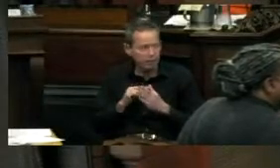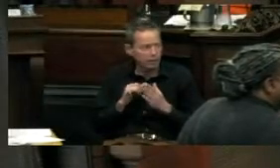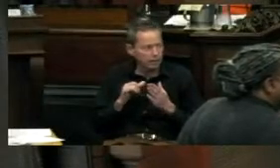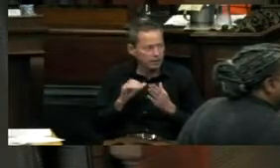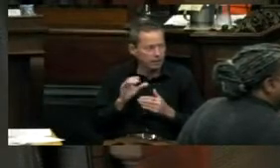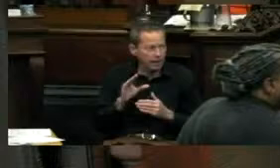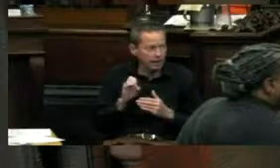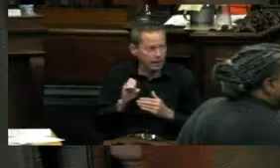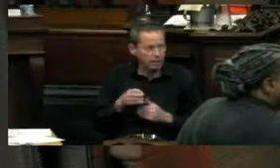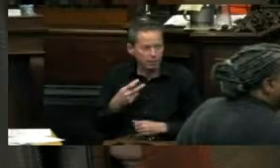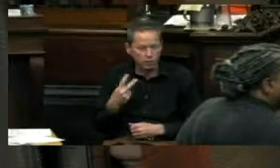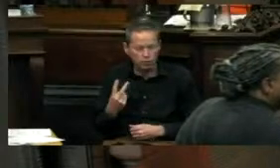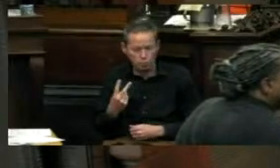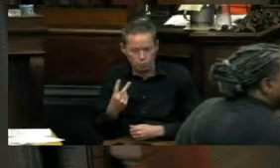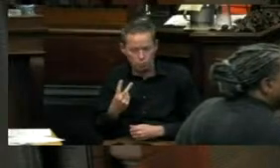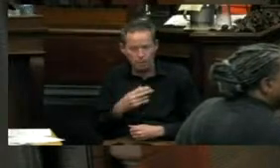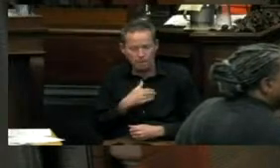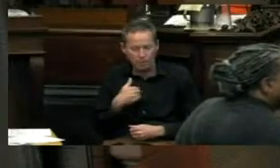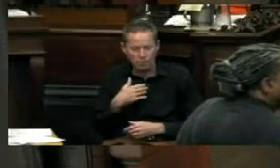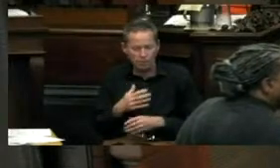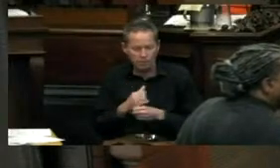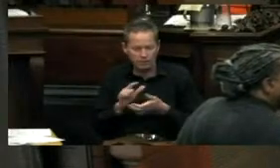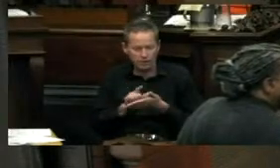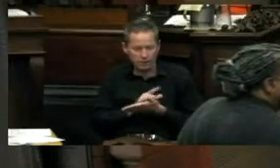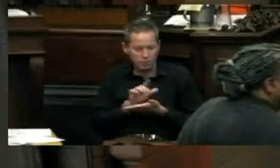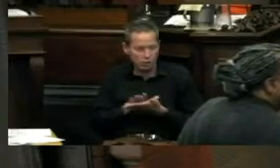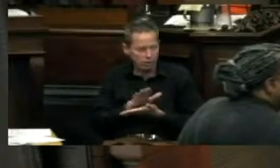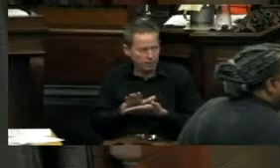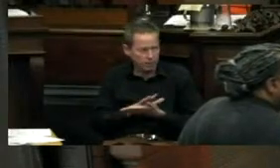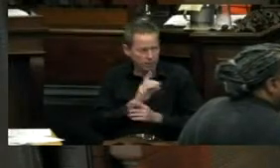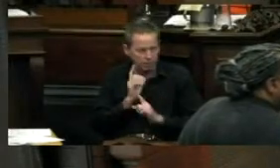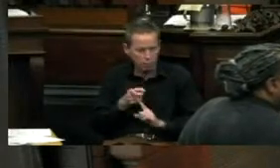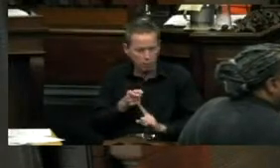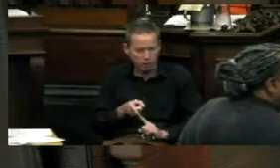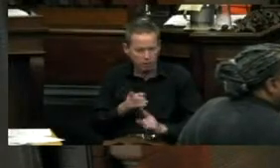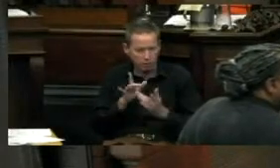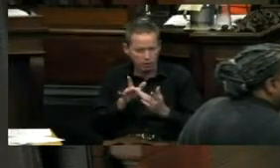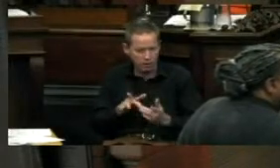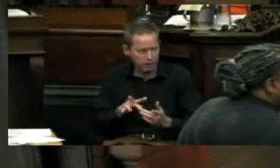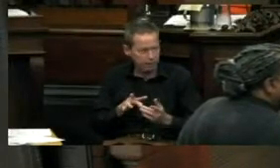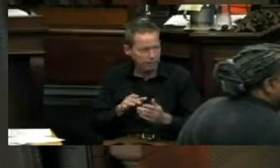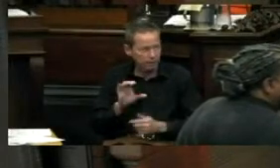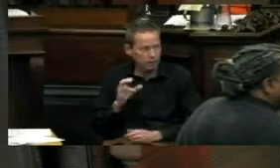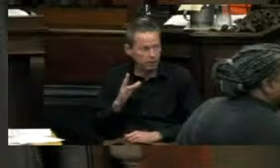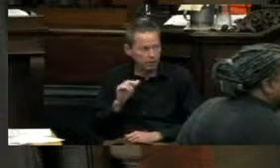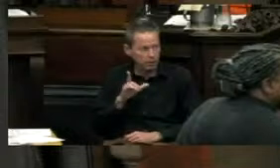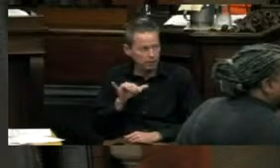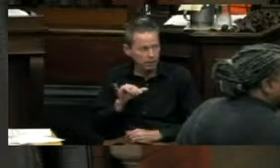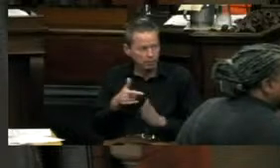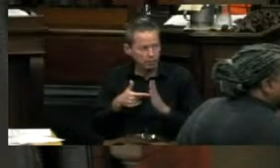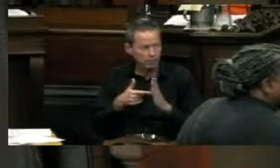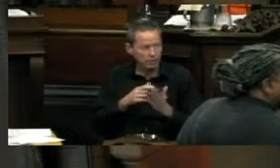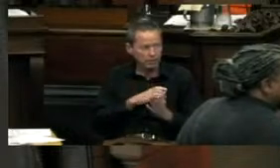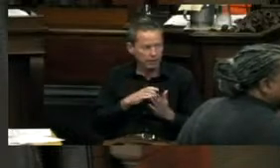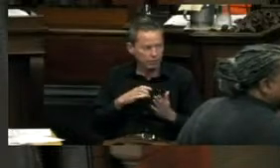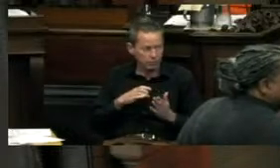investigation that was done into the handling of the Daniel Prude information. In that case, there was an ad hoc counsel committee